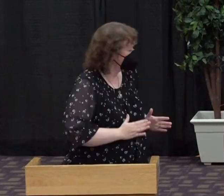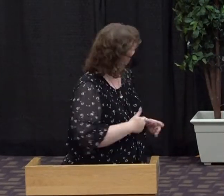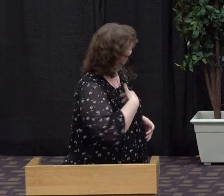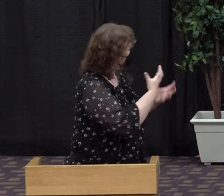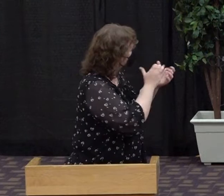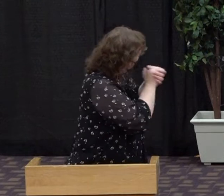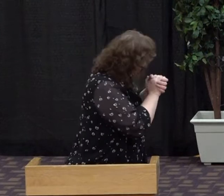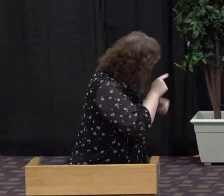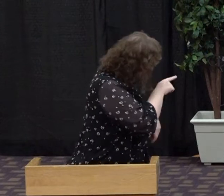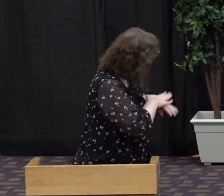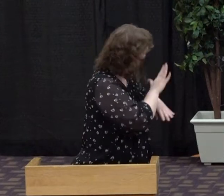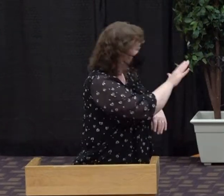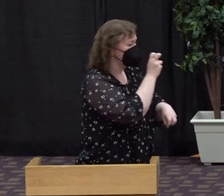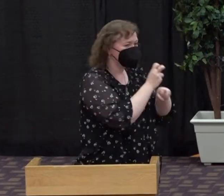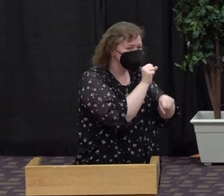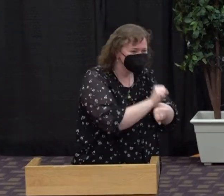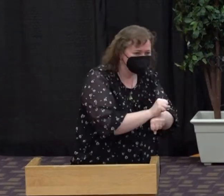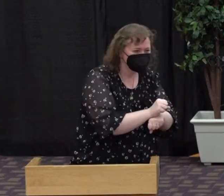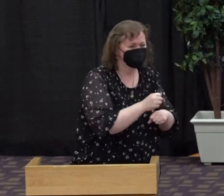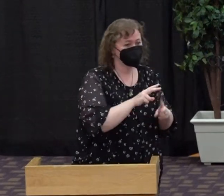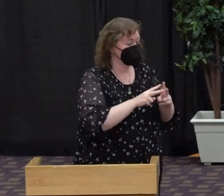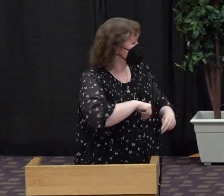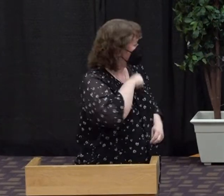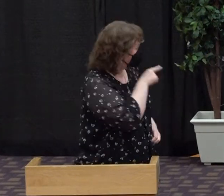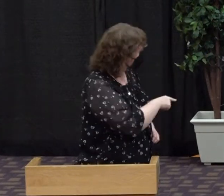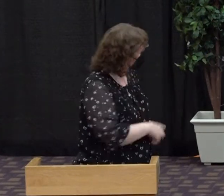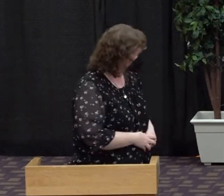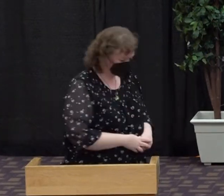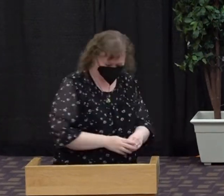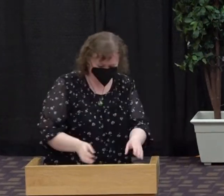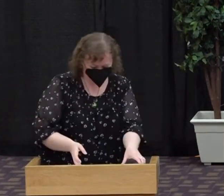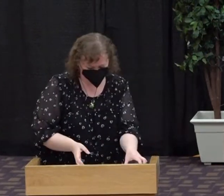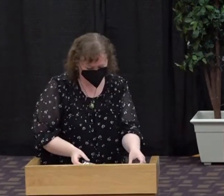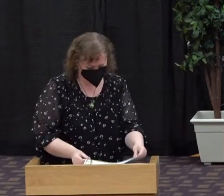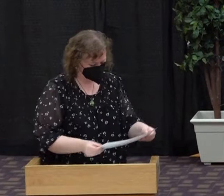And you were a great interviewer, so congratulations to you on your hard work. Very proud of you!